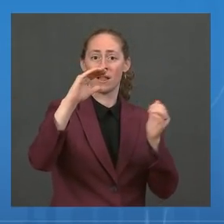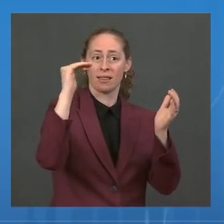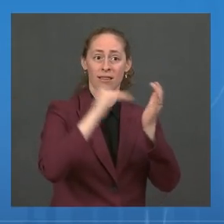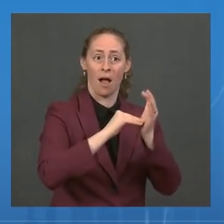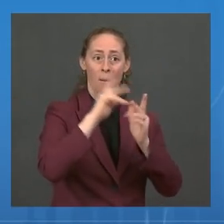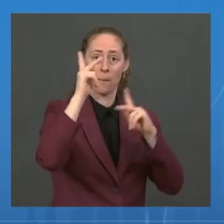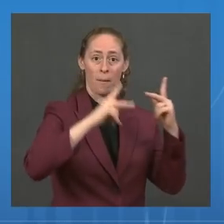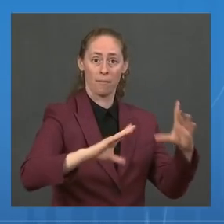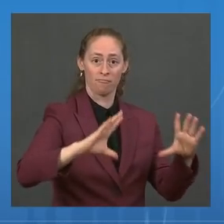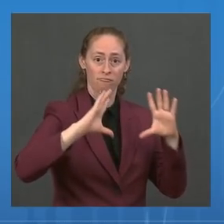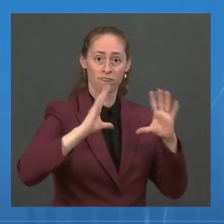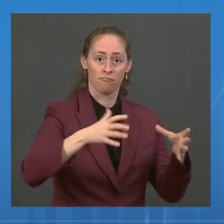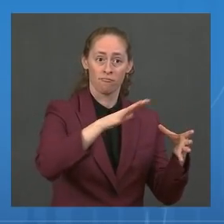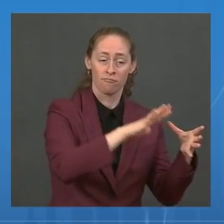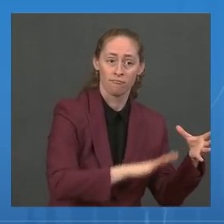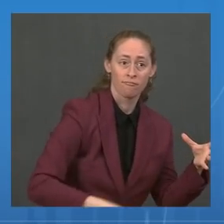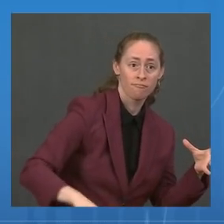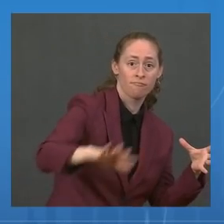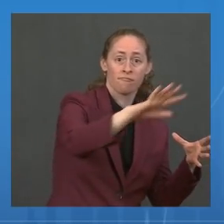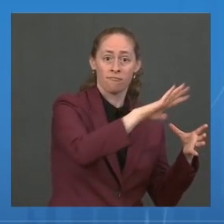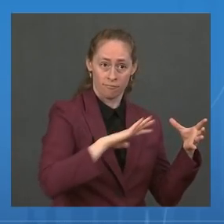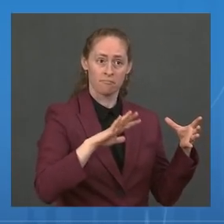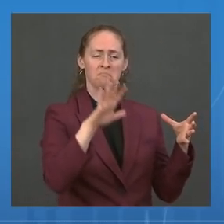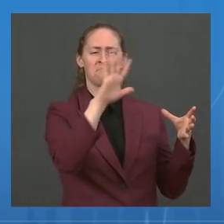174.2 in the unvaccinated,